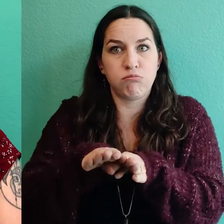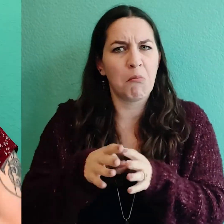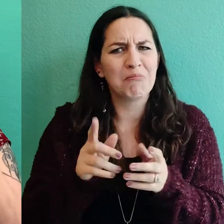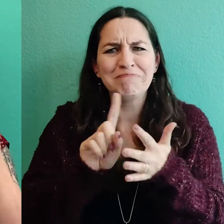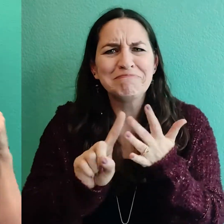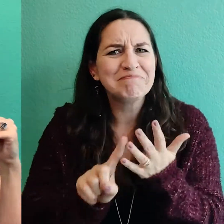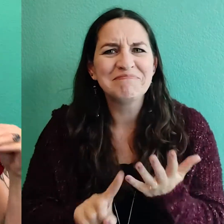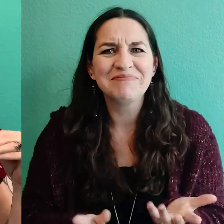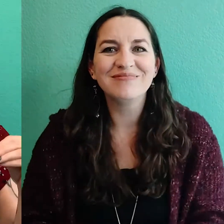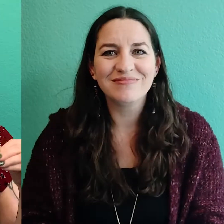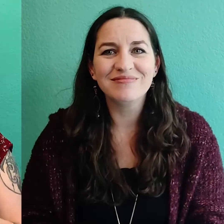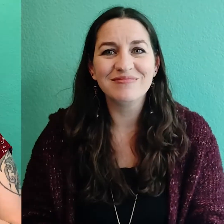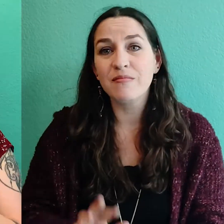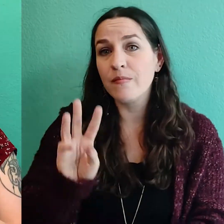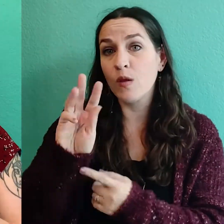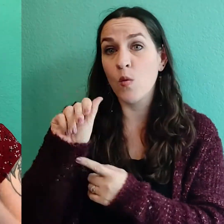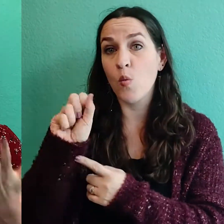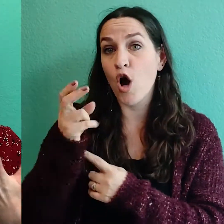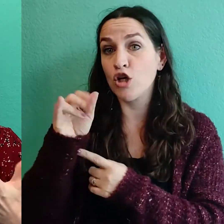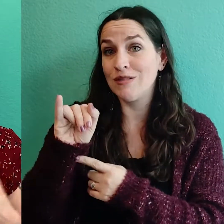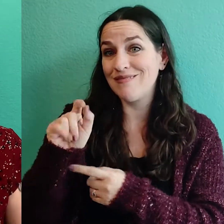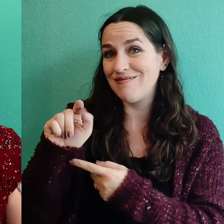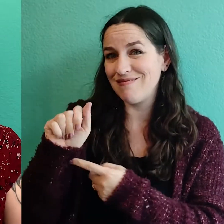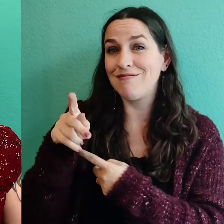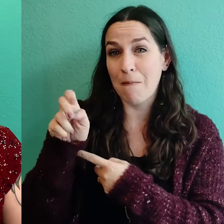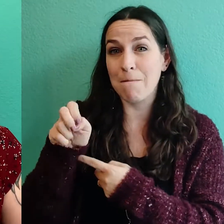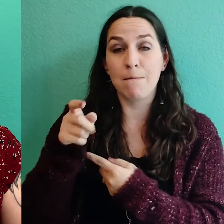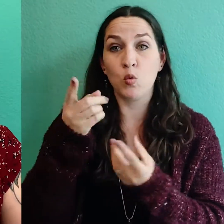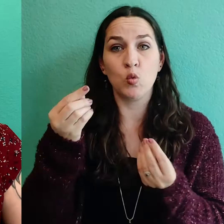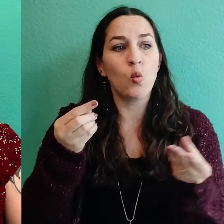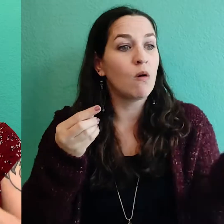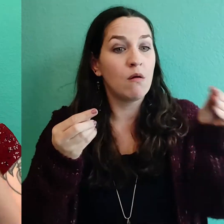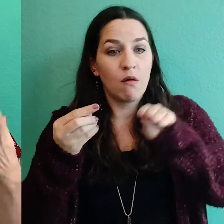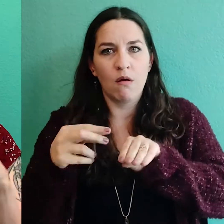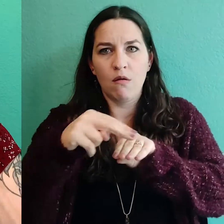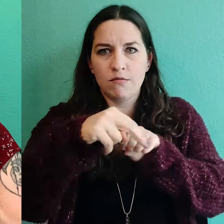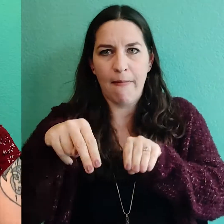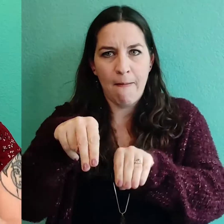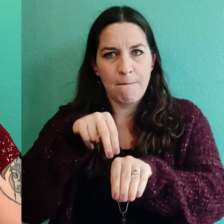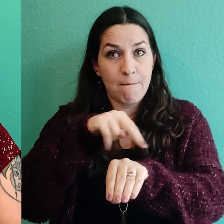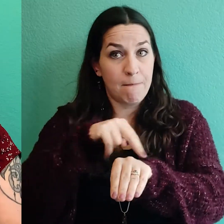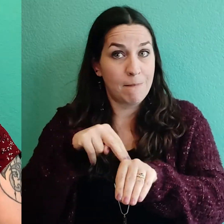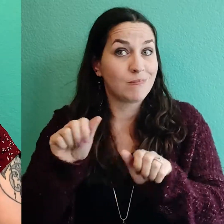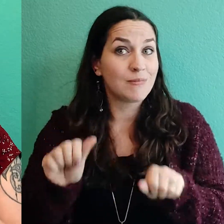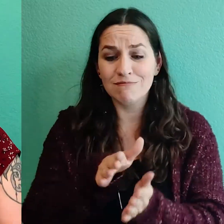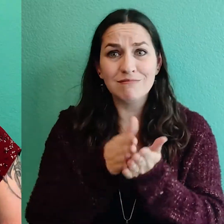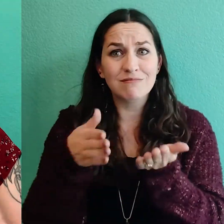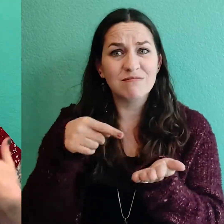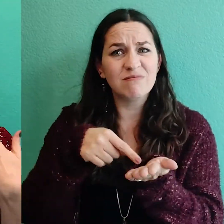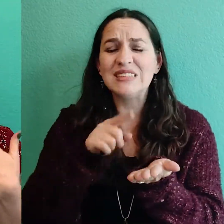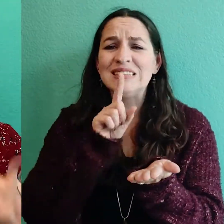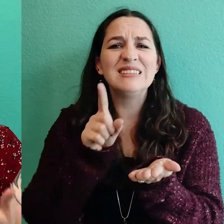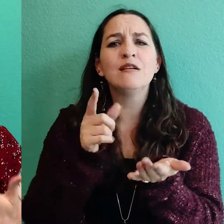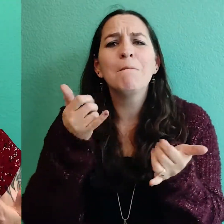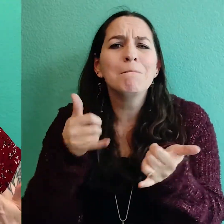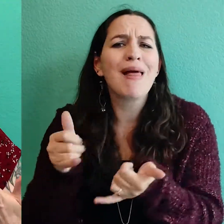You can tape pages together. One of the things I love to do with Washi tape is taping other things into a journal. Your journal is a playground.